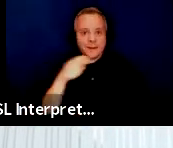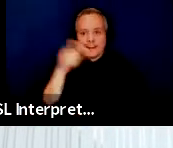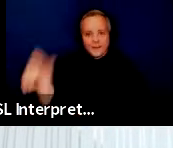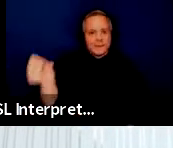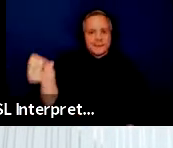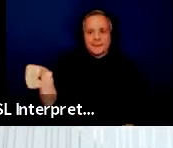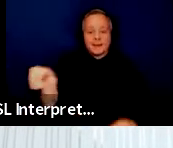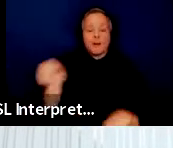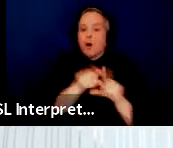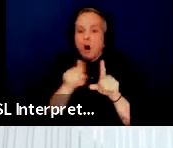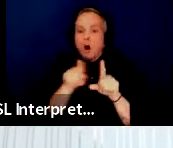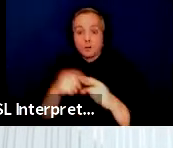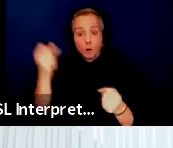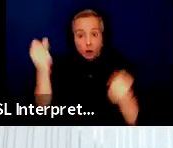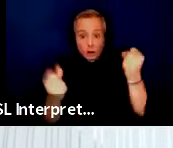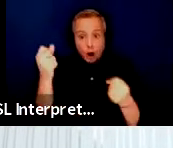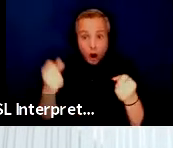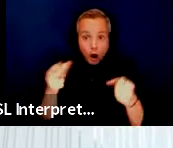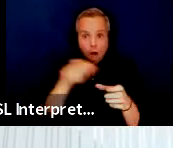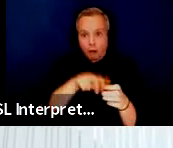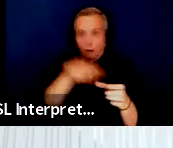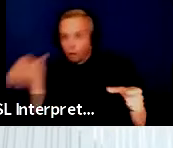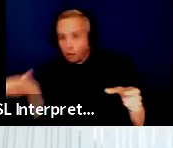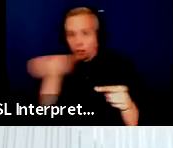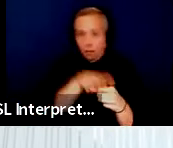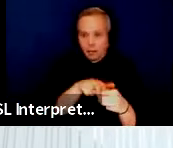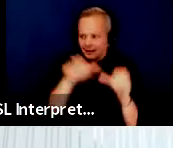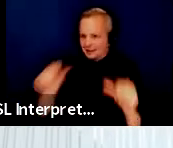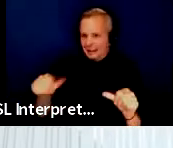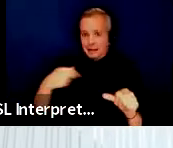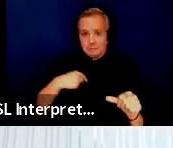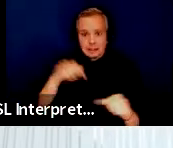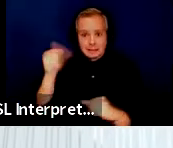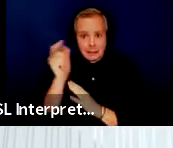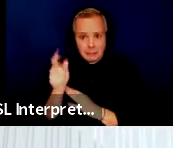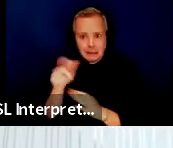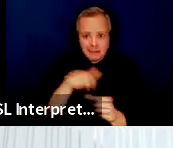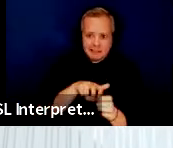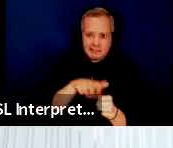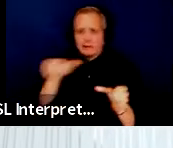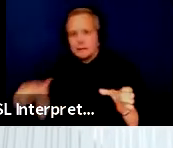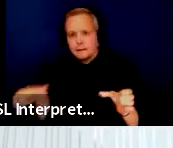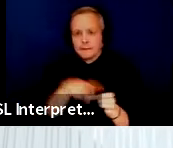WHICH TAKES ME TEN MINUTES, OR A BROKEN DOWN VEHICLE AND NOT